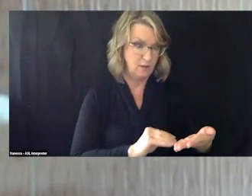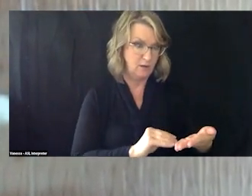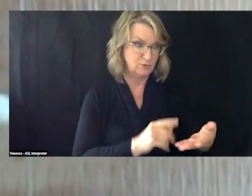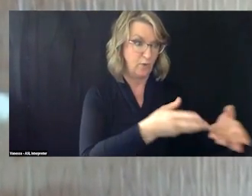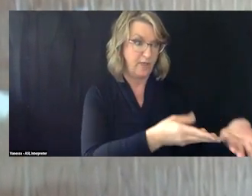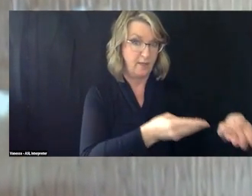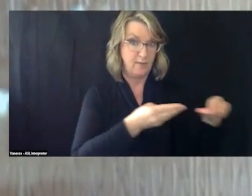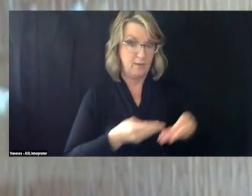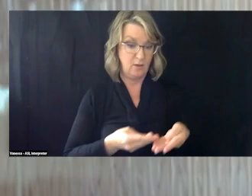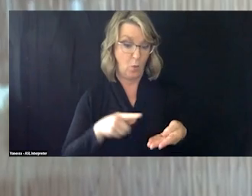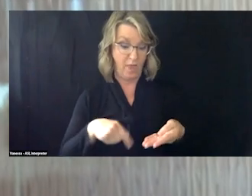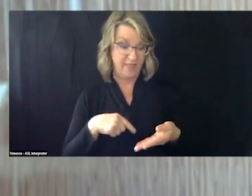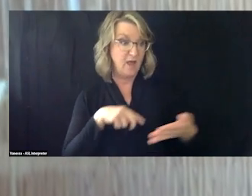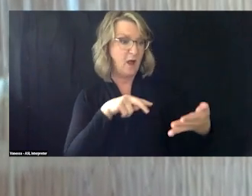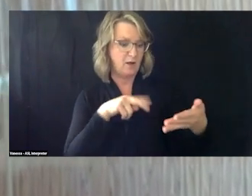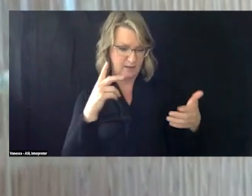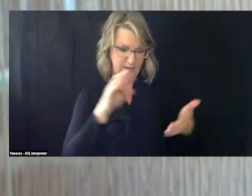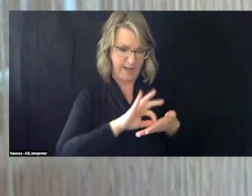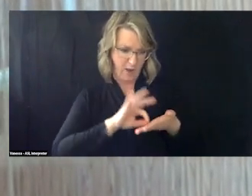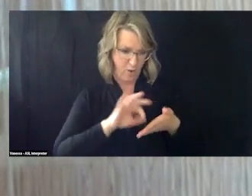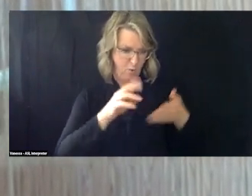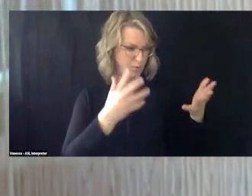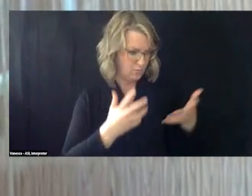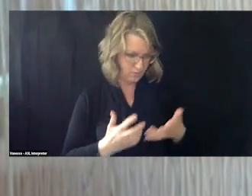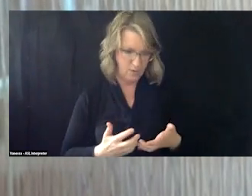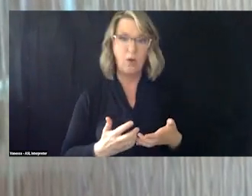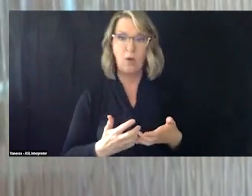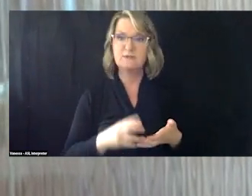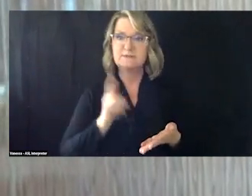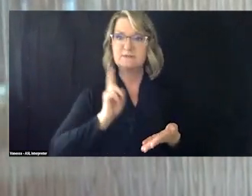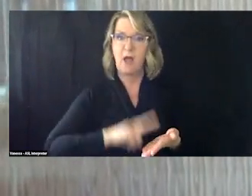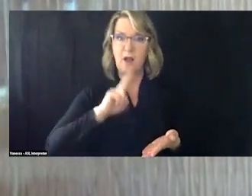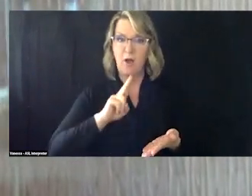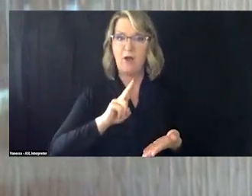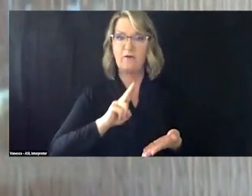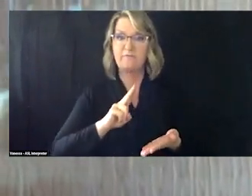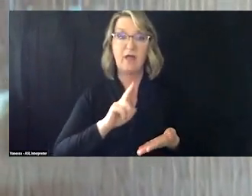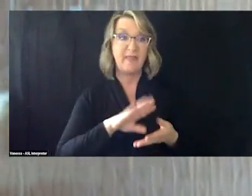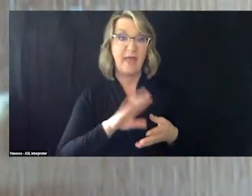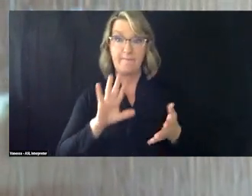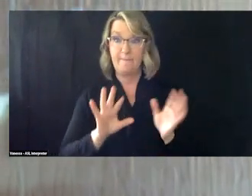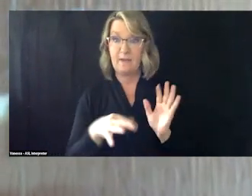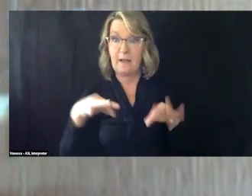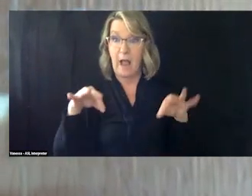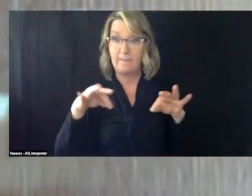our staff members at that receiving site they sign that off we give each of the two poll